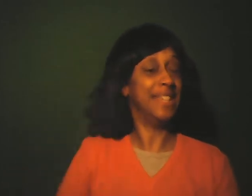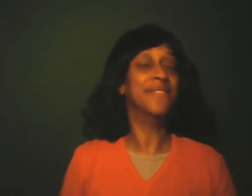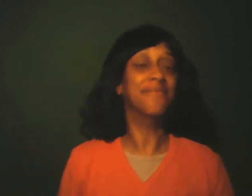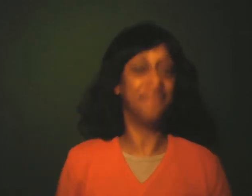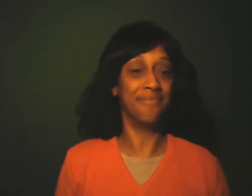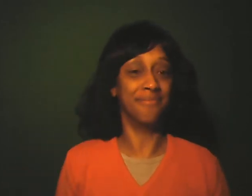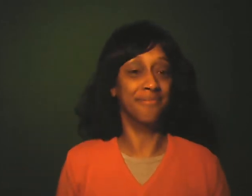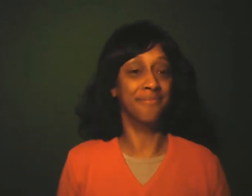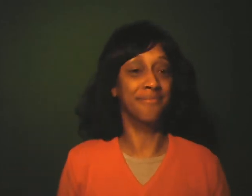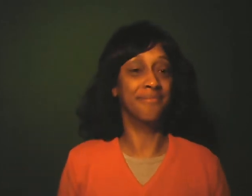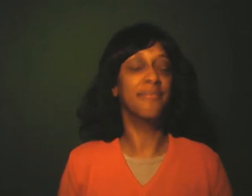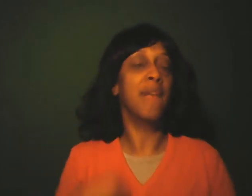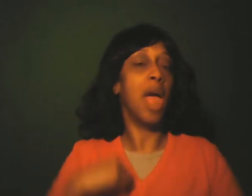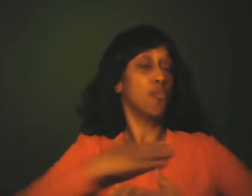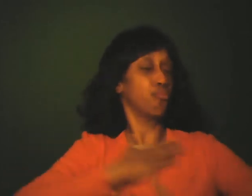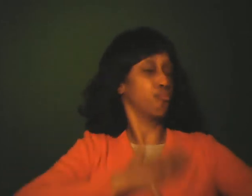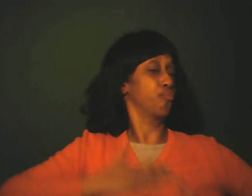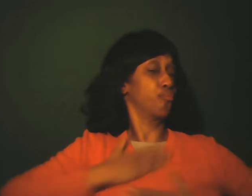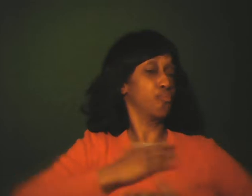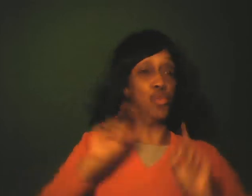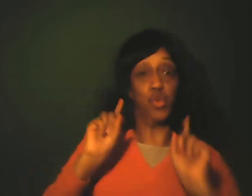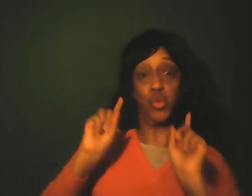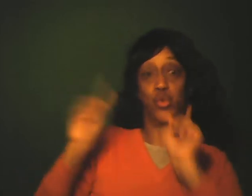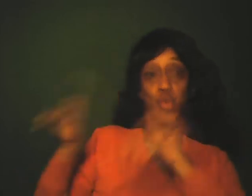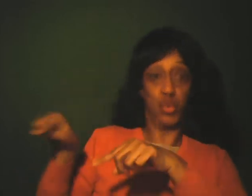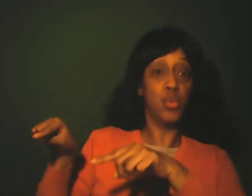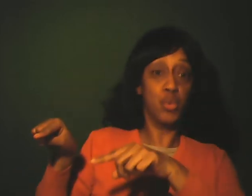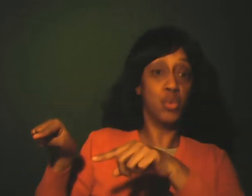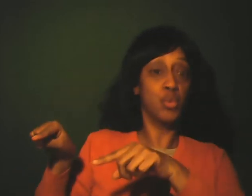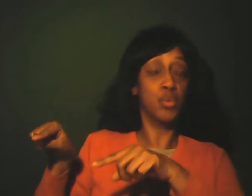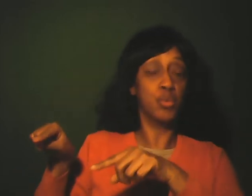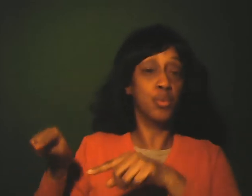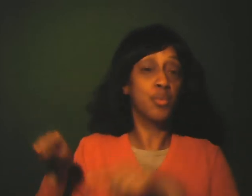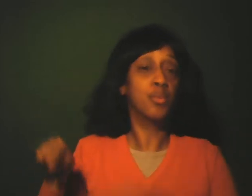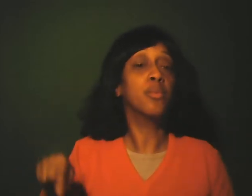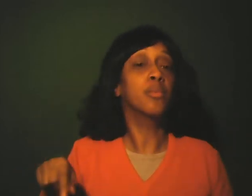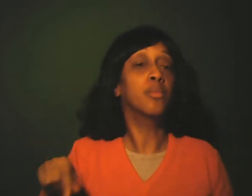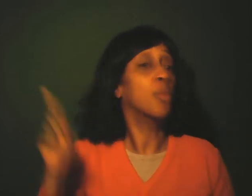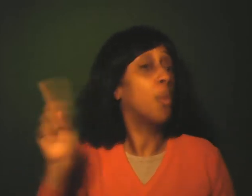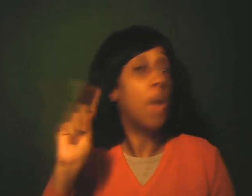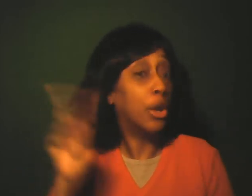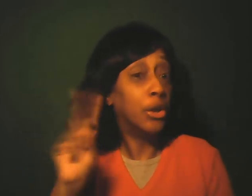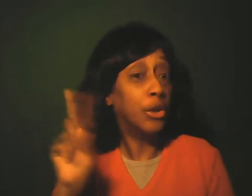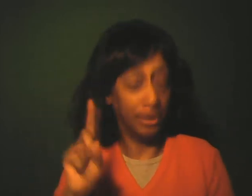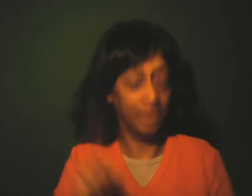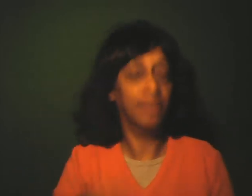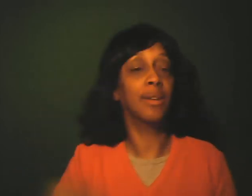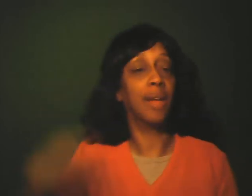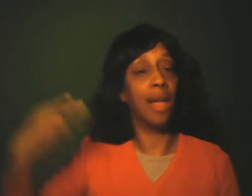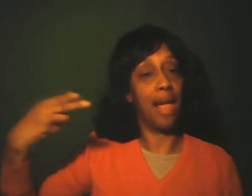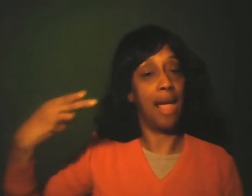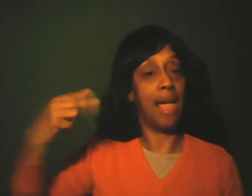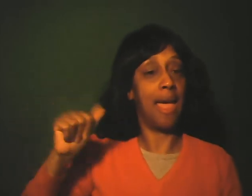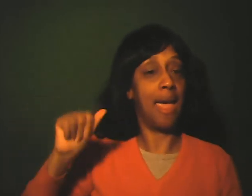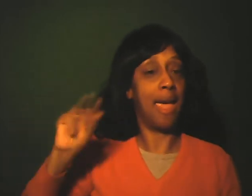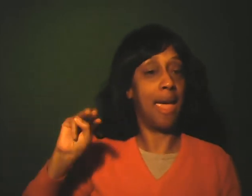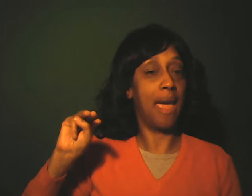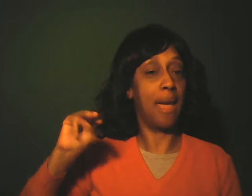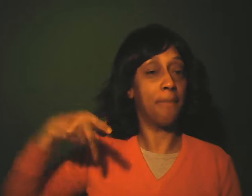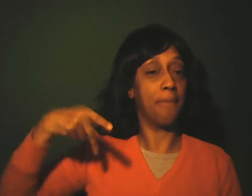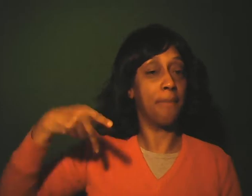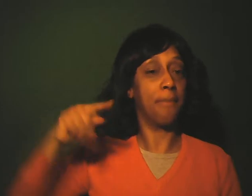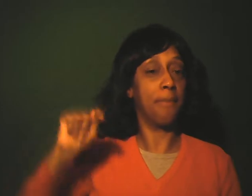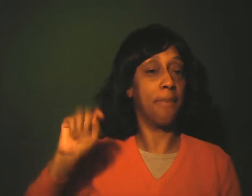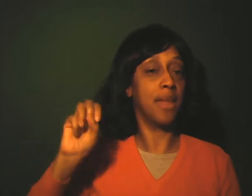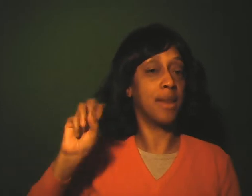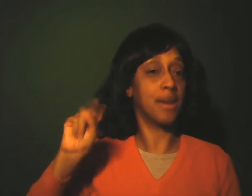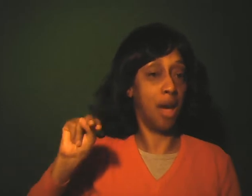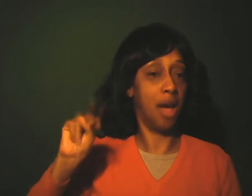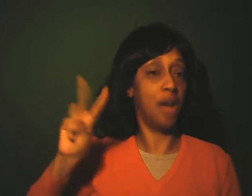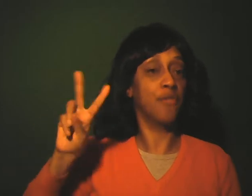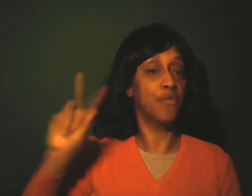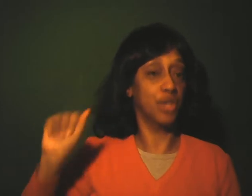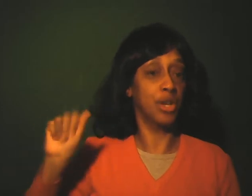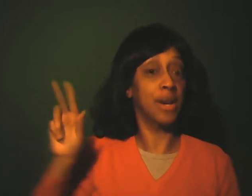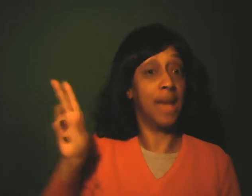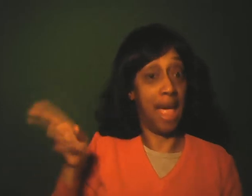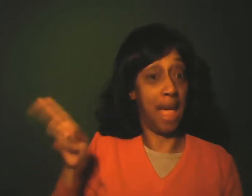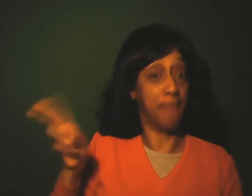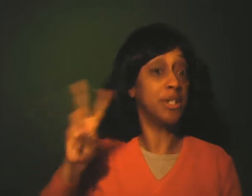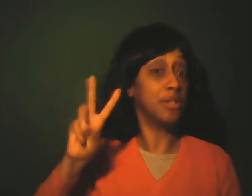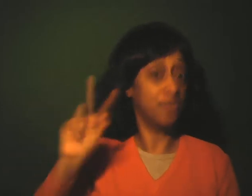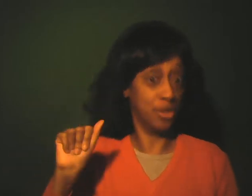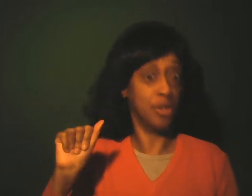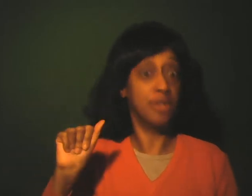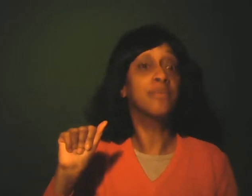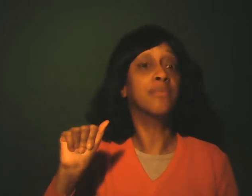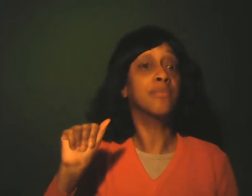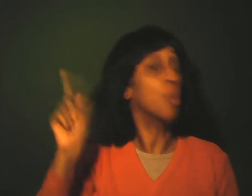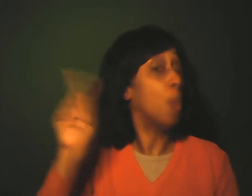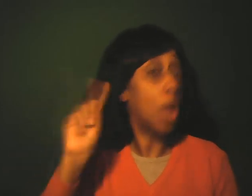I enjoyed going to Hampton VA at